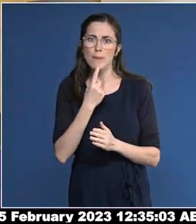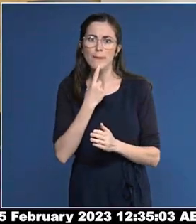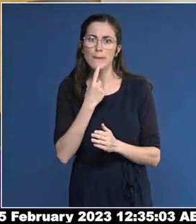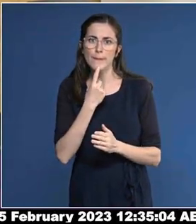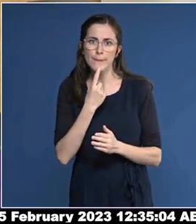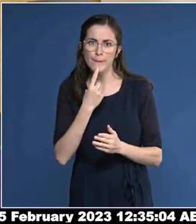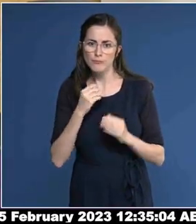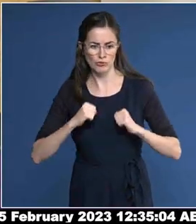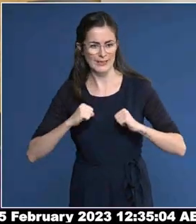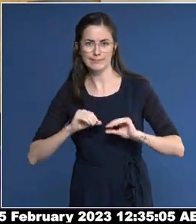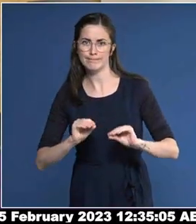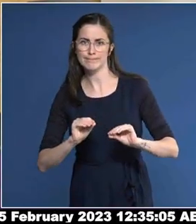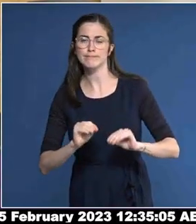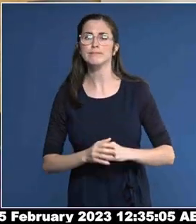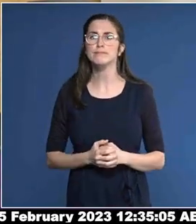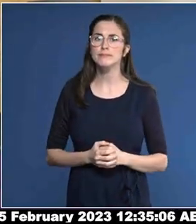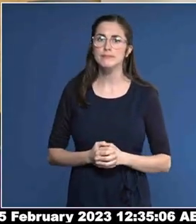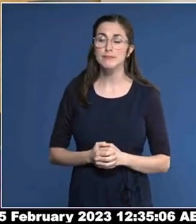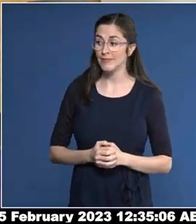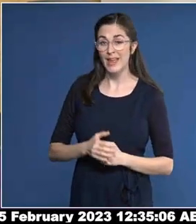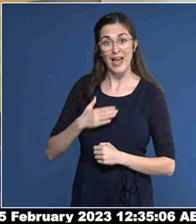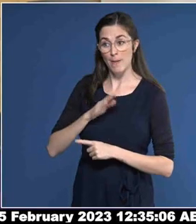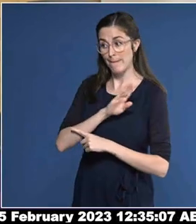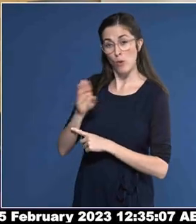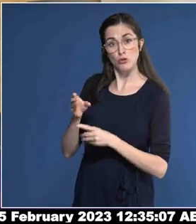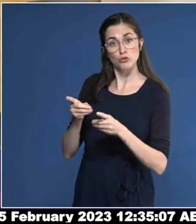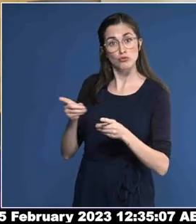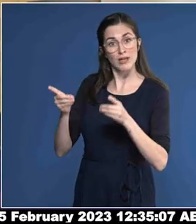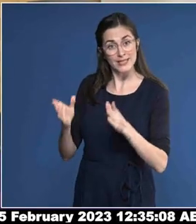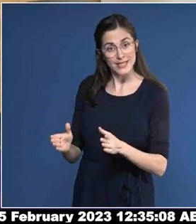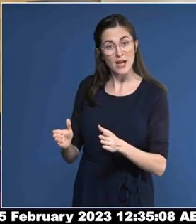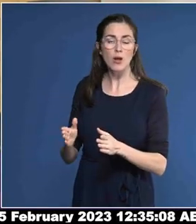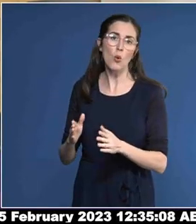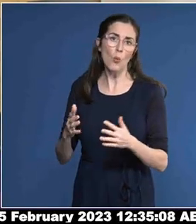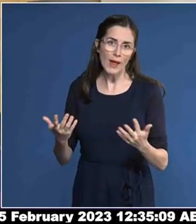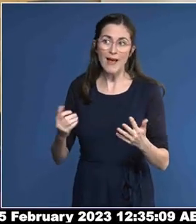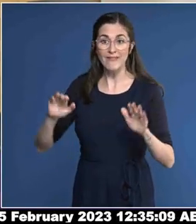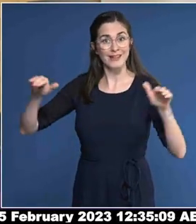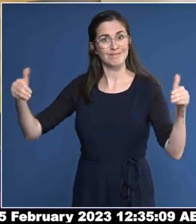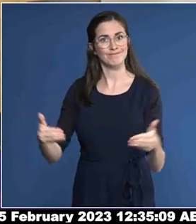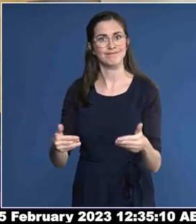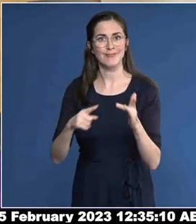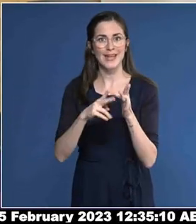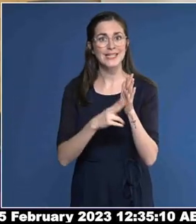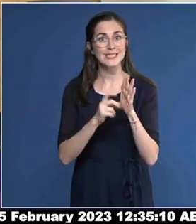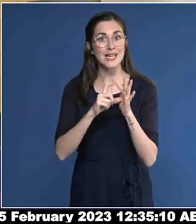Well, in terms of our directors, the induction processes, it is - human rights is